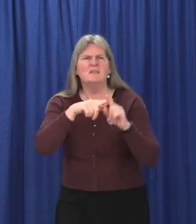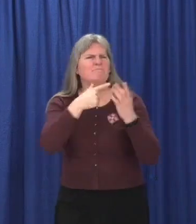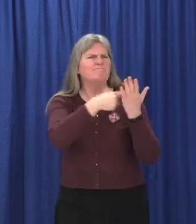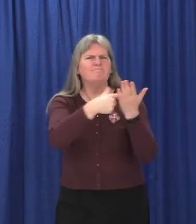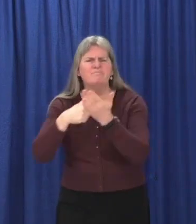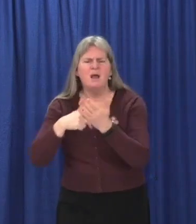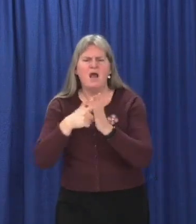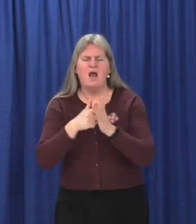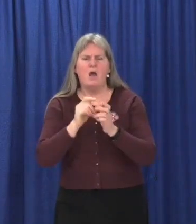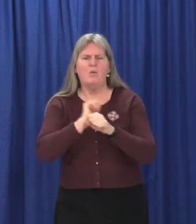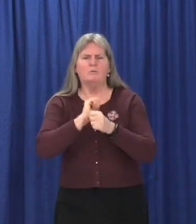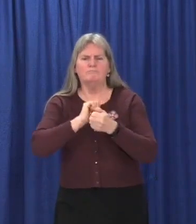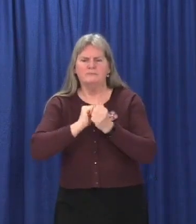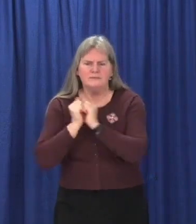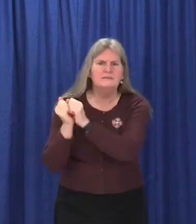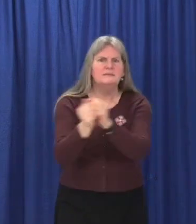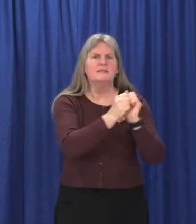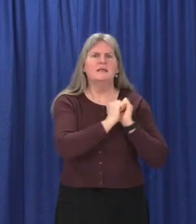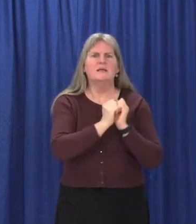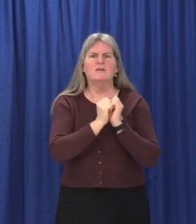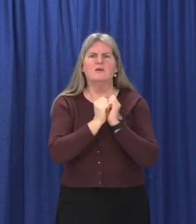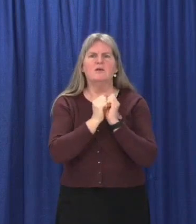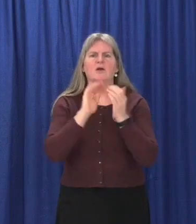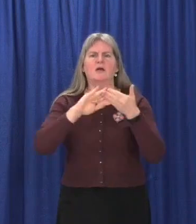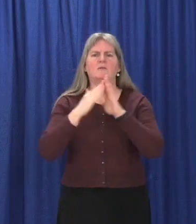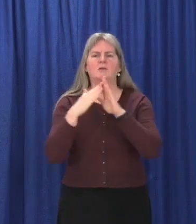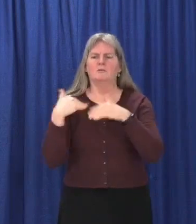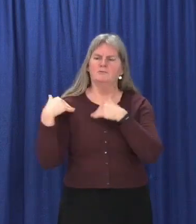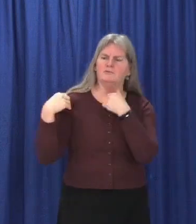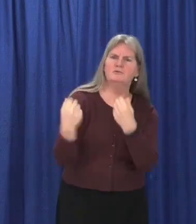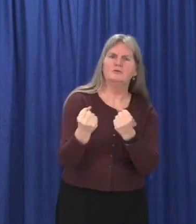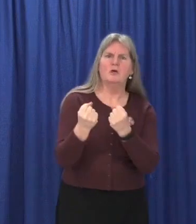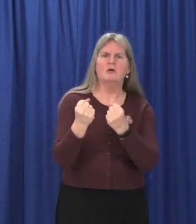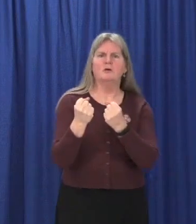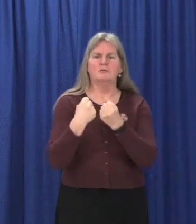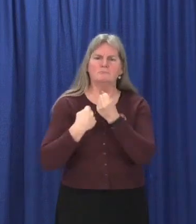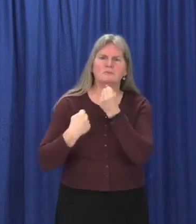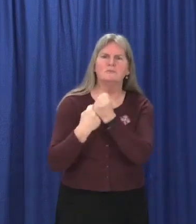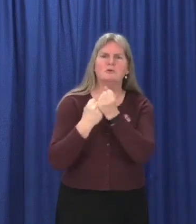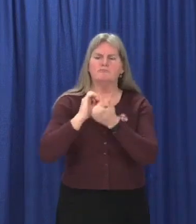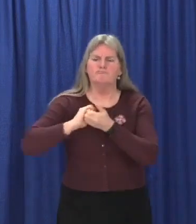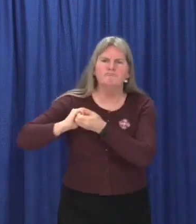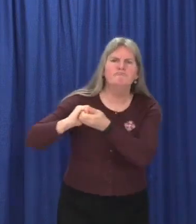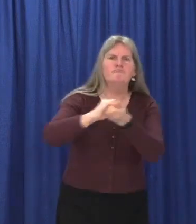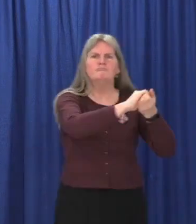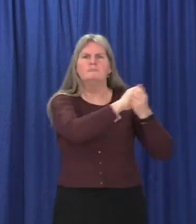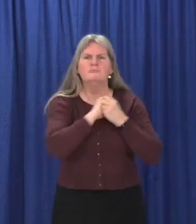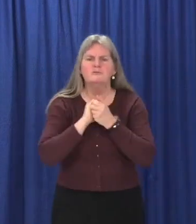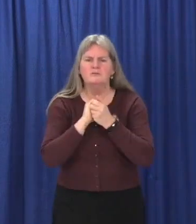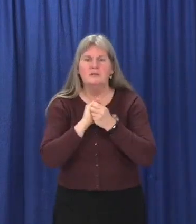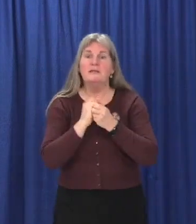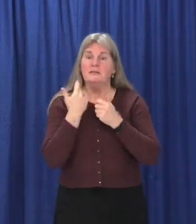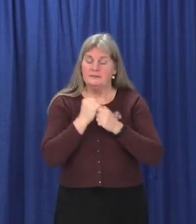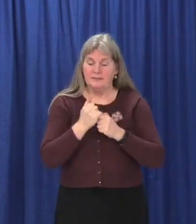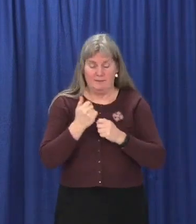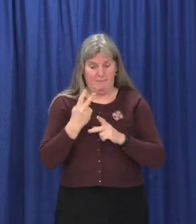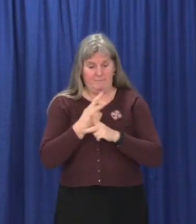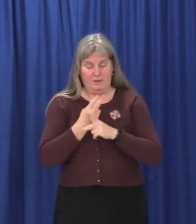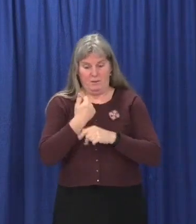together to strengthen our communities and build up the support networks. Still processing a lot of the information that was